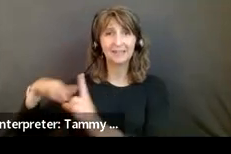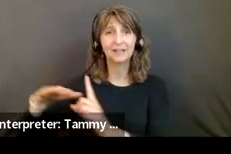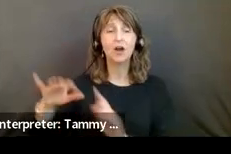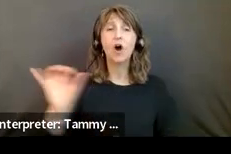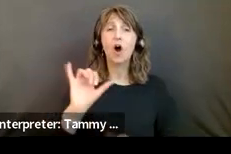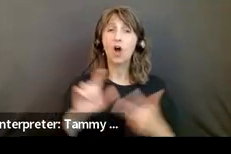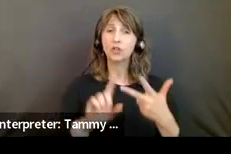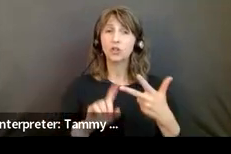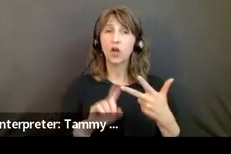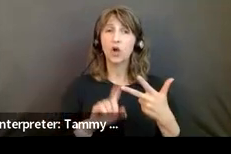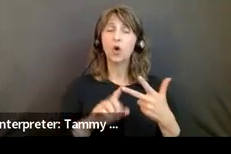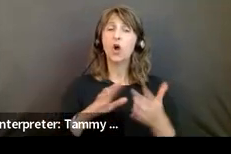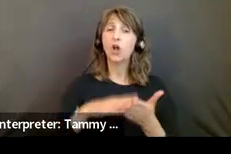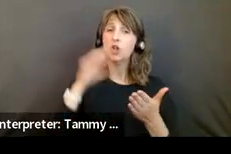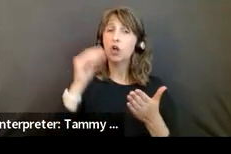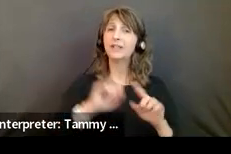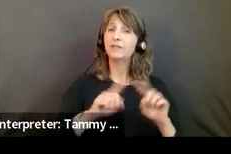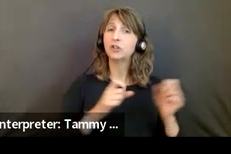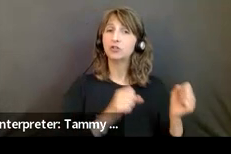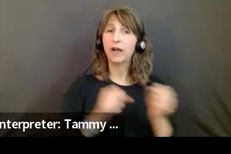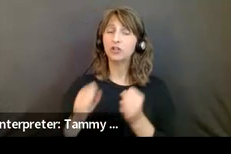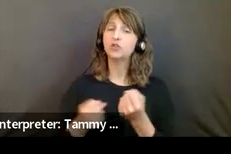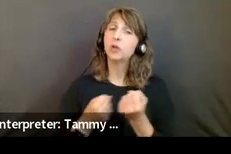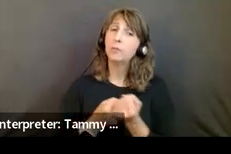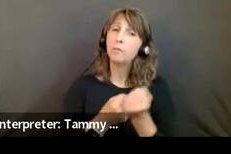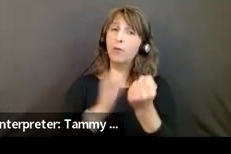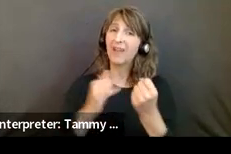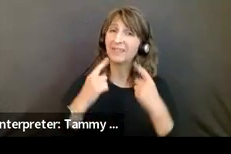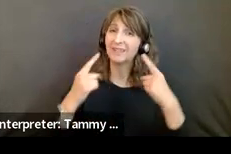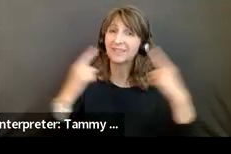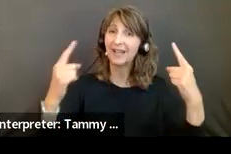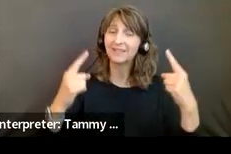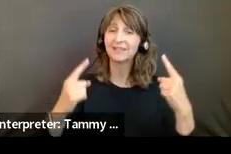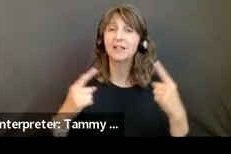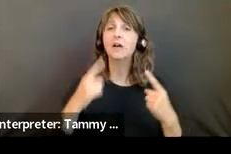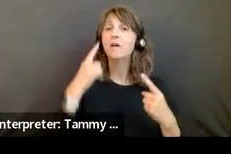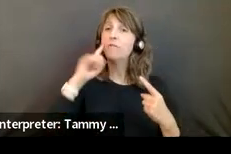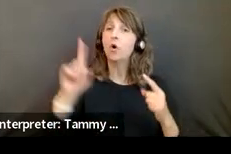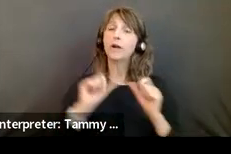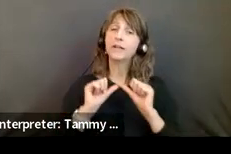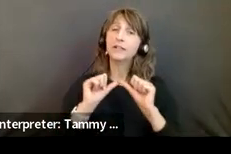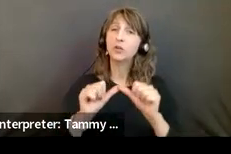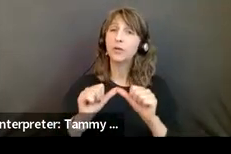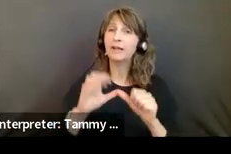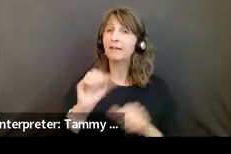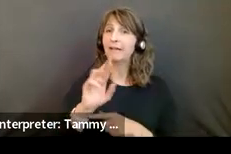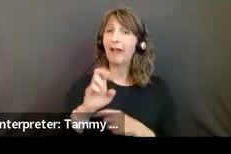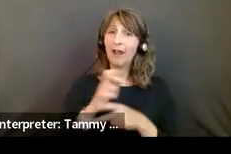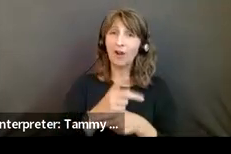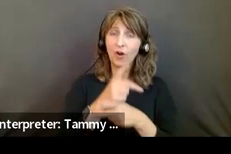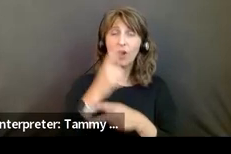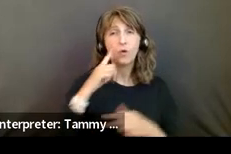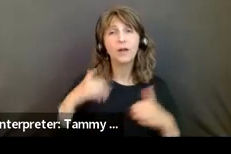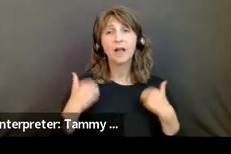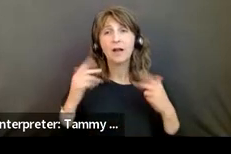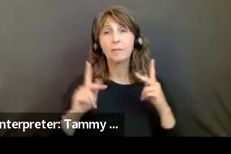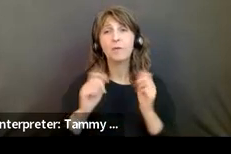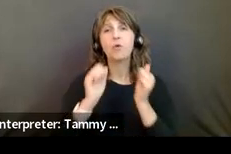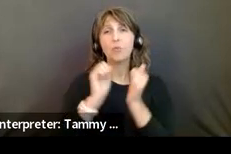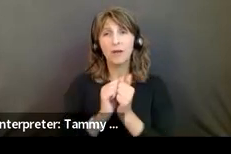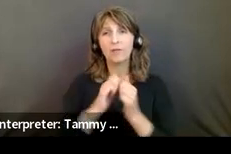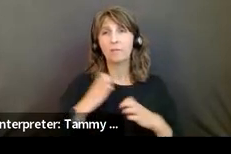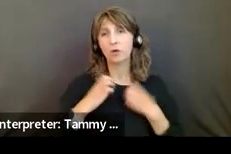Across a continuum of care when it has to do with adolescent who have emotional disabilities. Next slide.